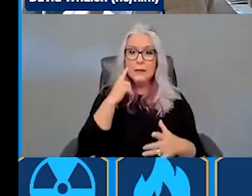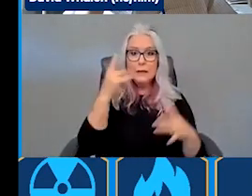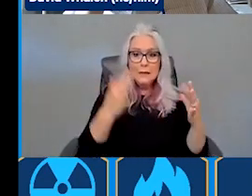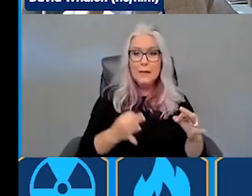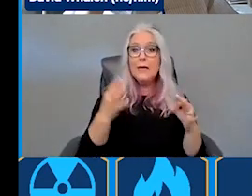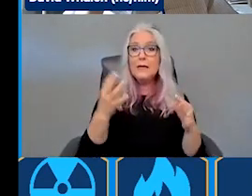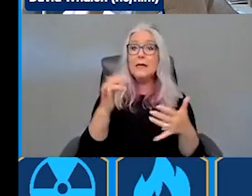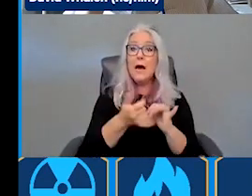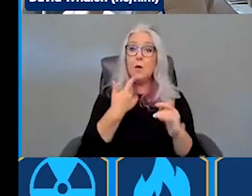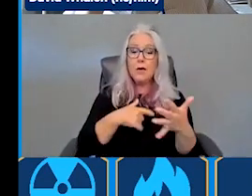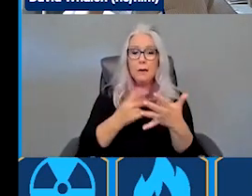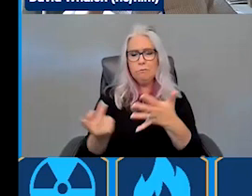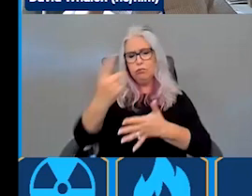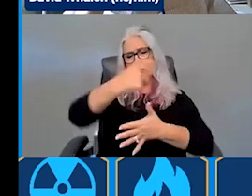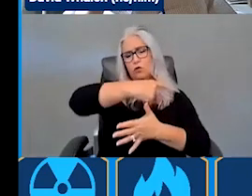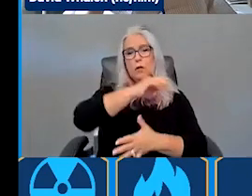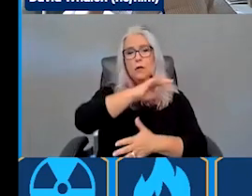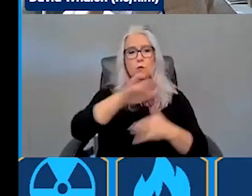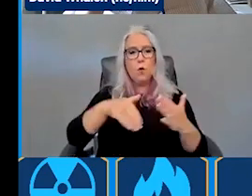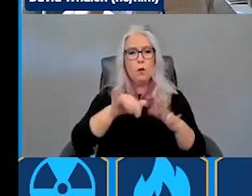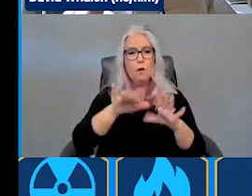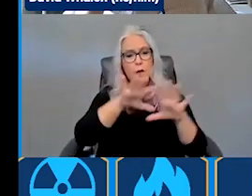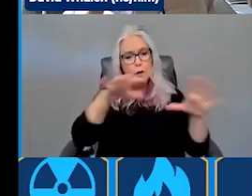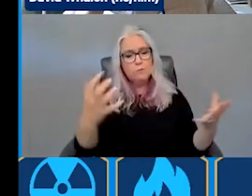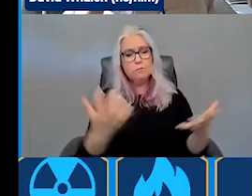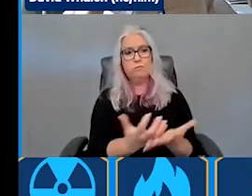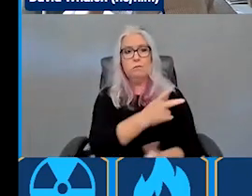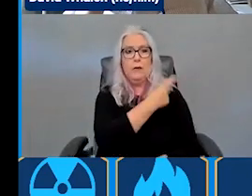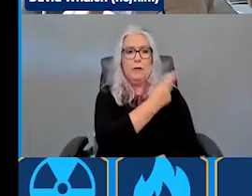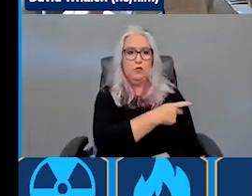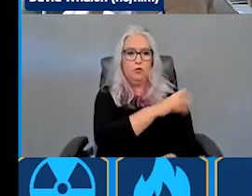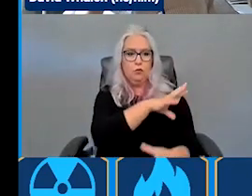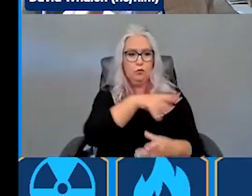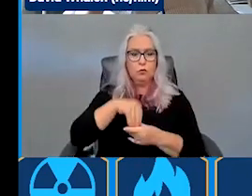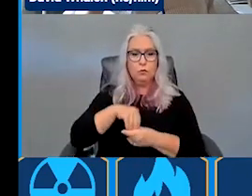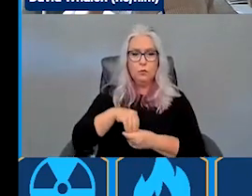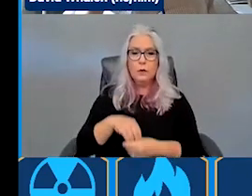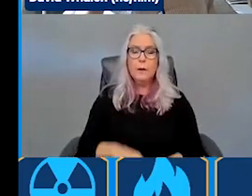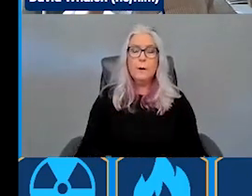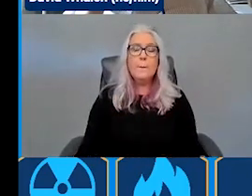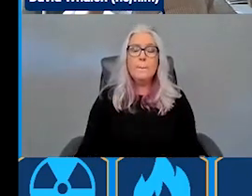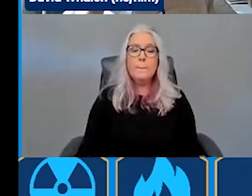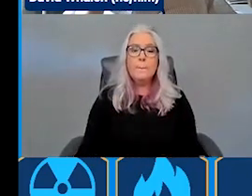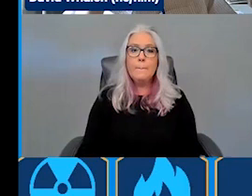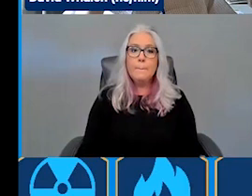patients. And so on. And so the other thing is that these decisions, these assessments are